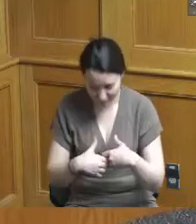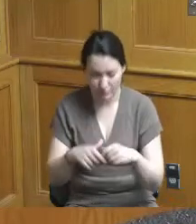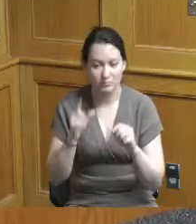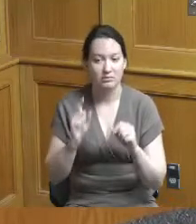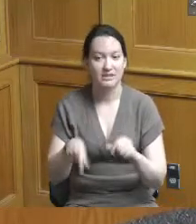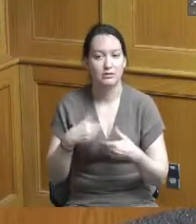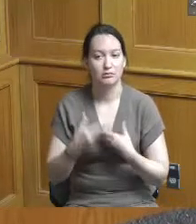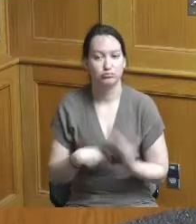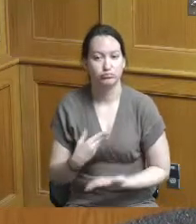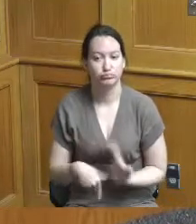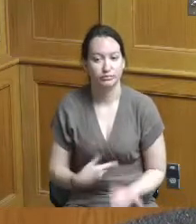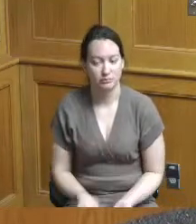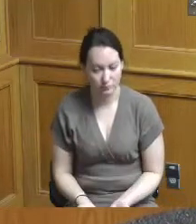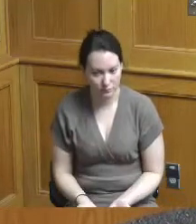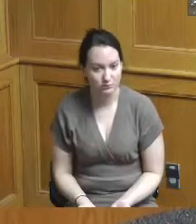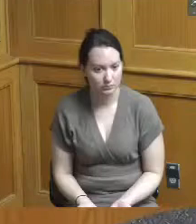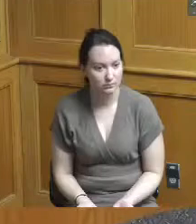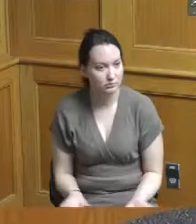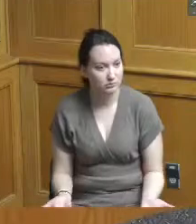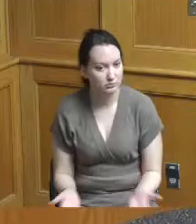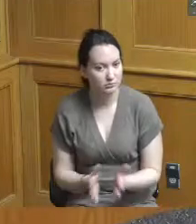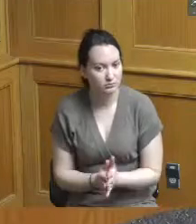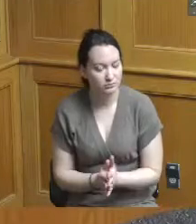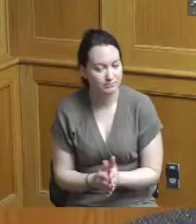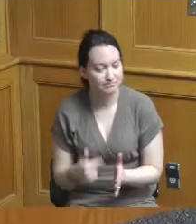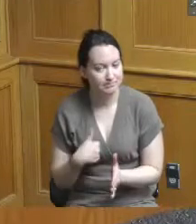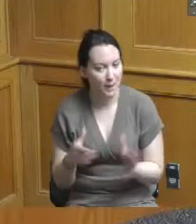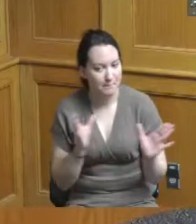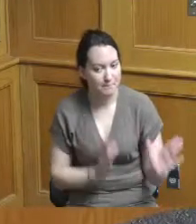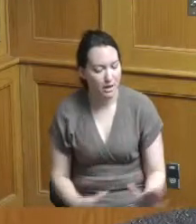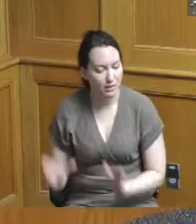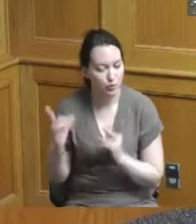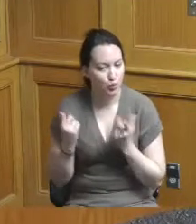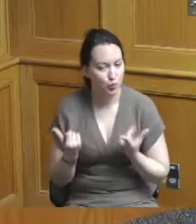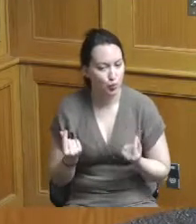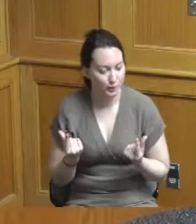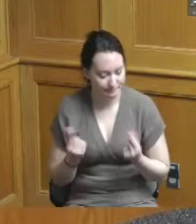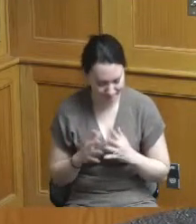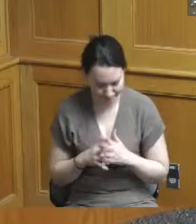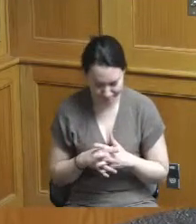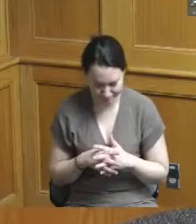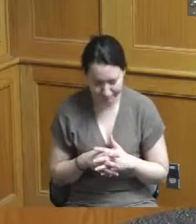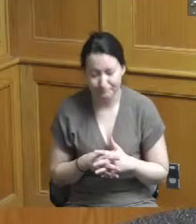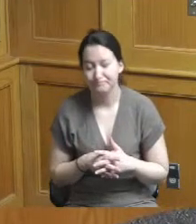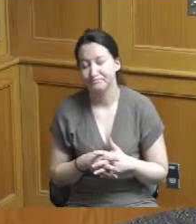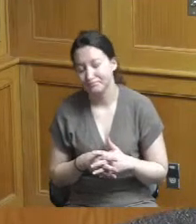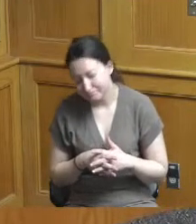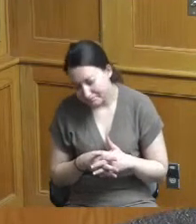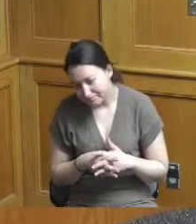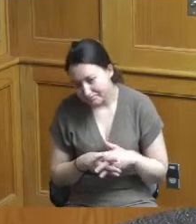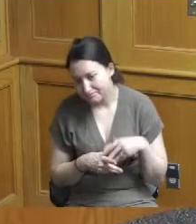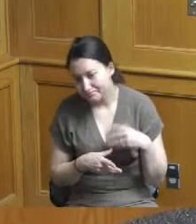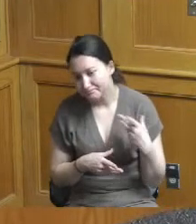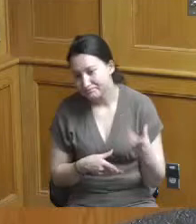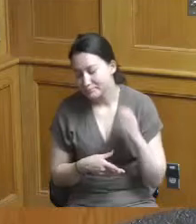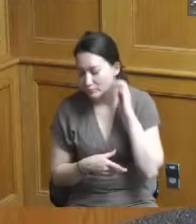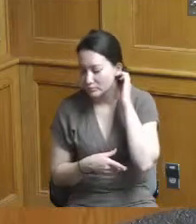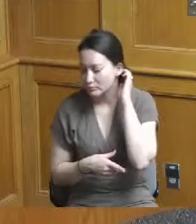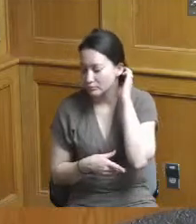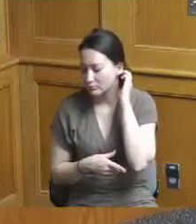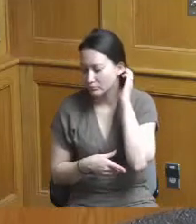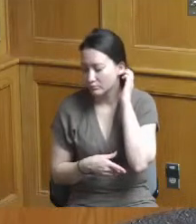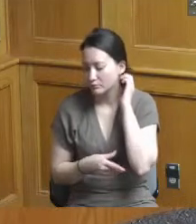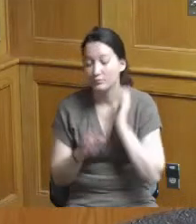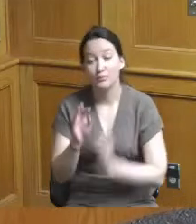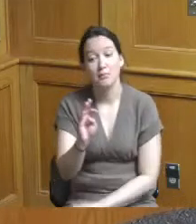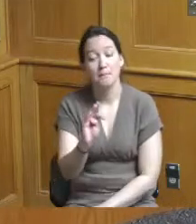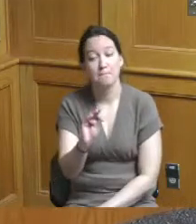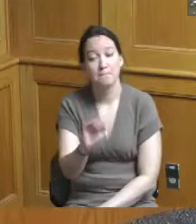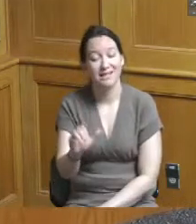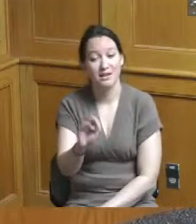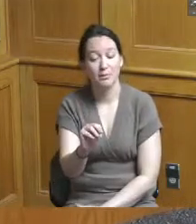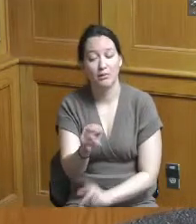forward and and that's what I plan on doing so as it relates to the Millennium we decided we